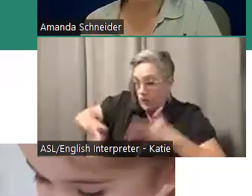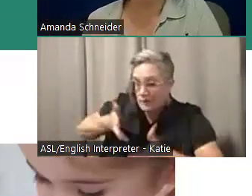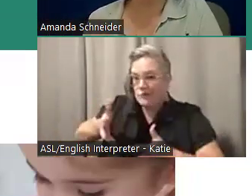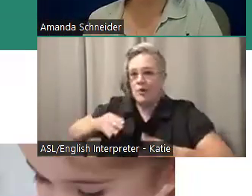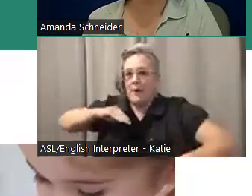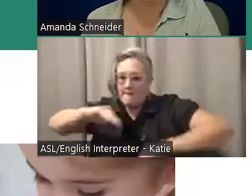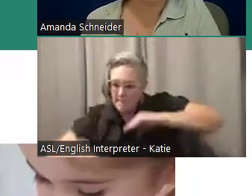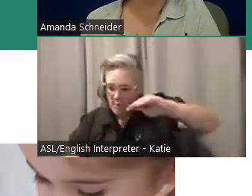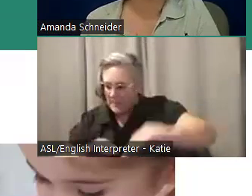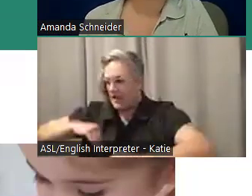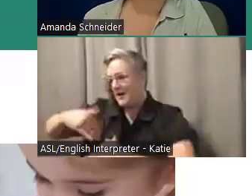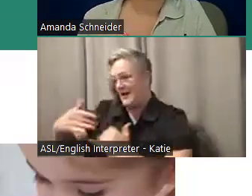Walk through the story.